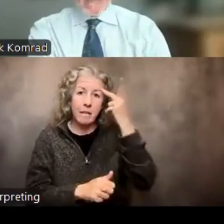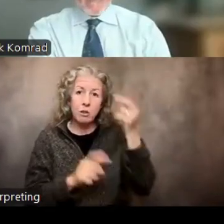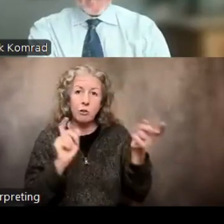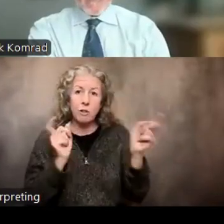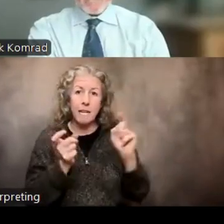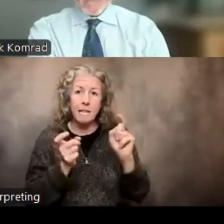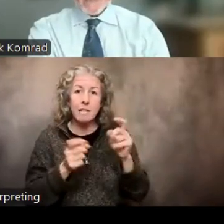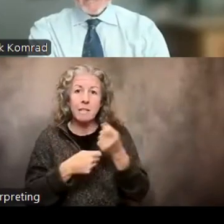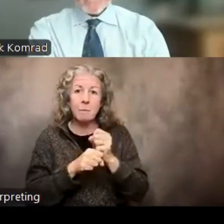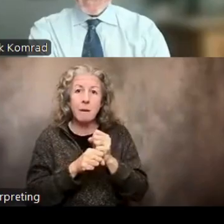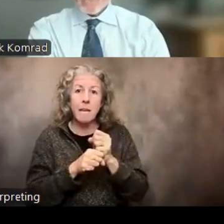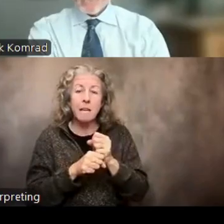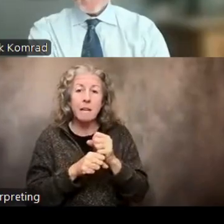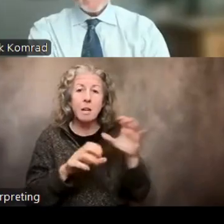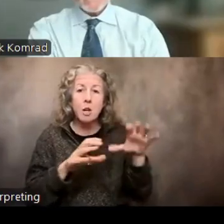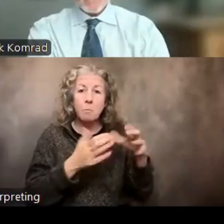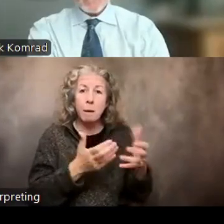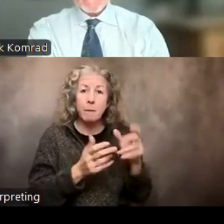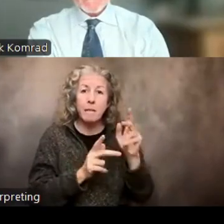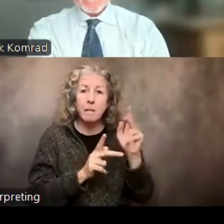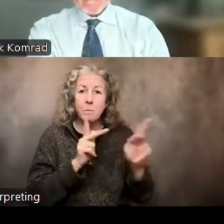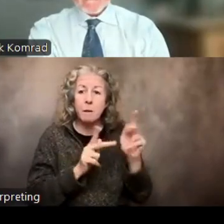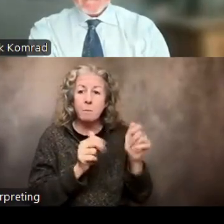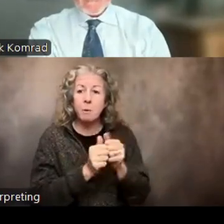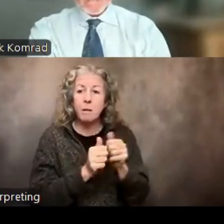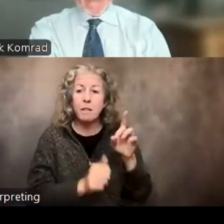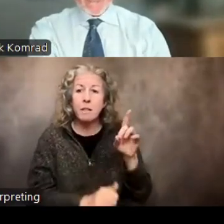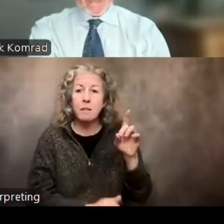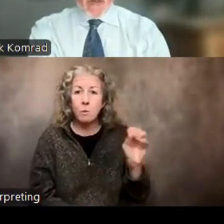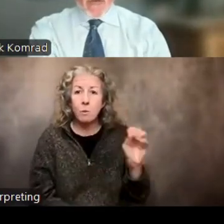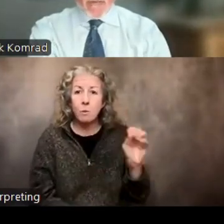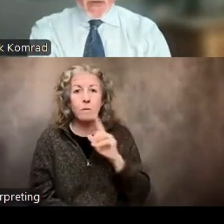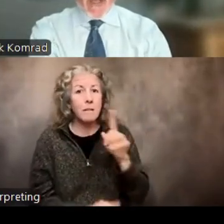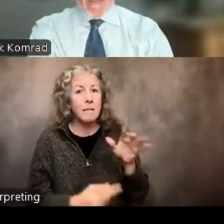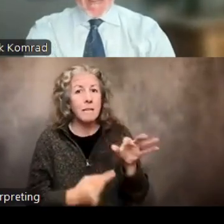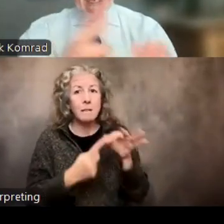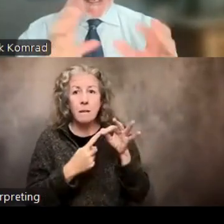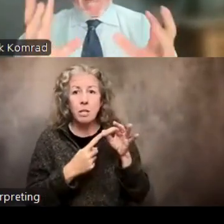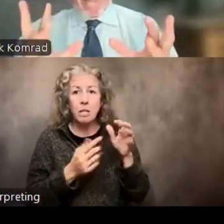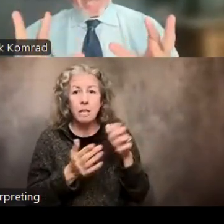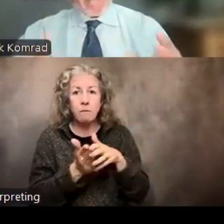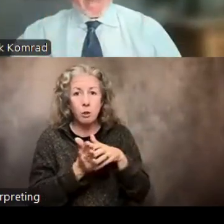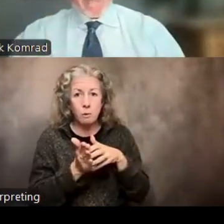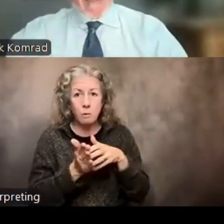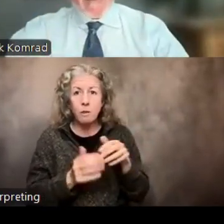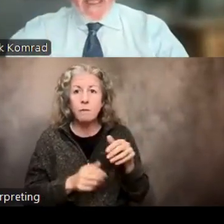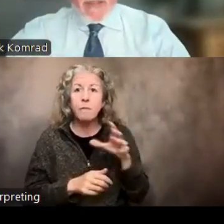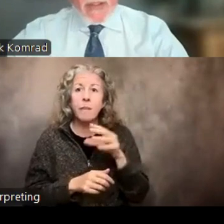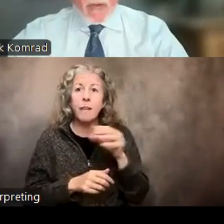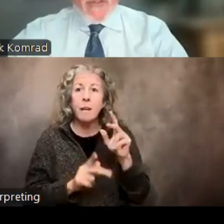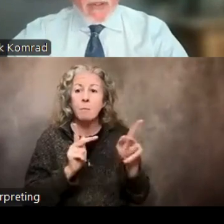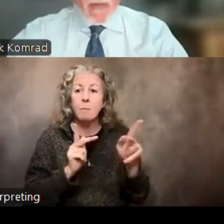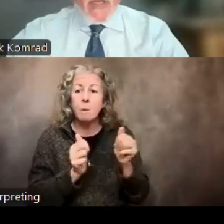our population of people with these disorders especially vulnerable, and people with mental health disorders are much